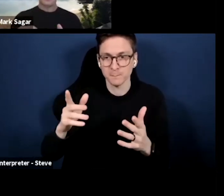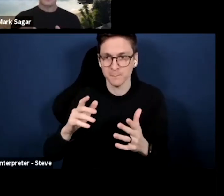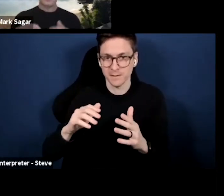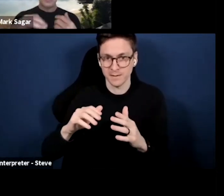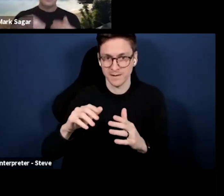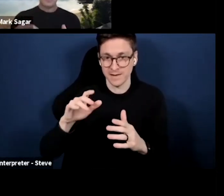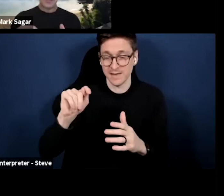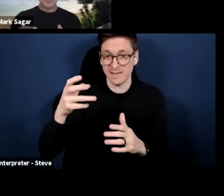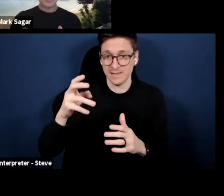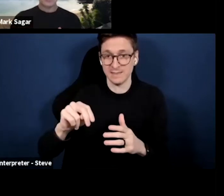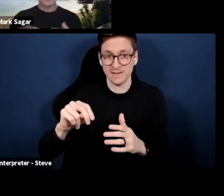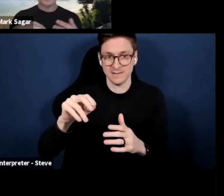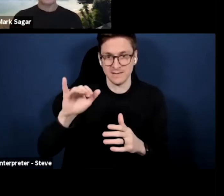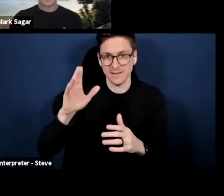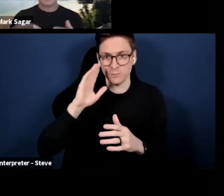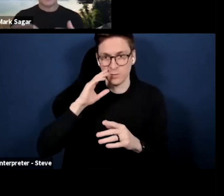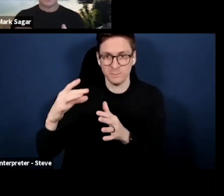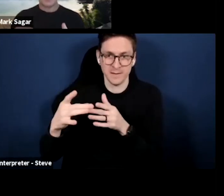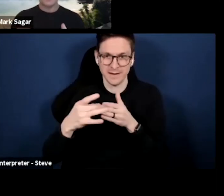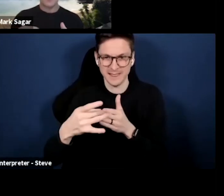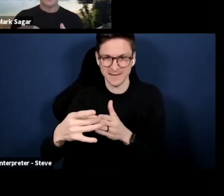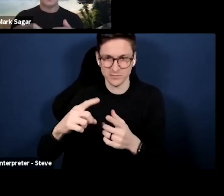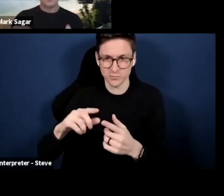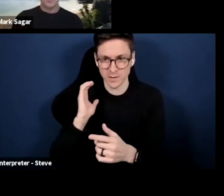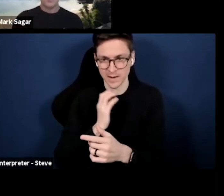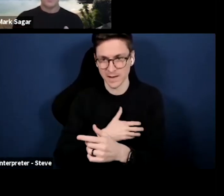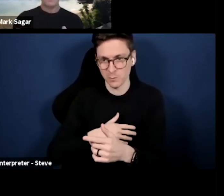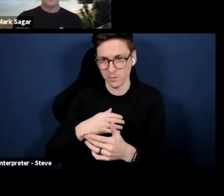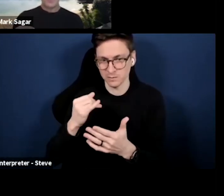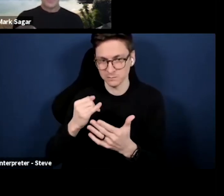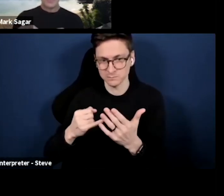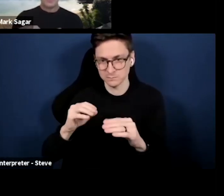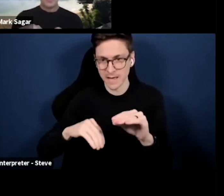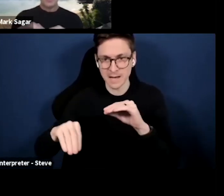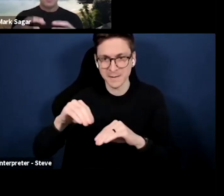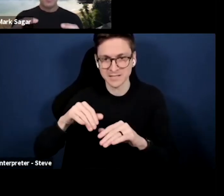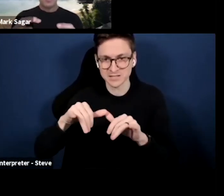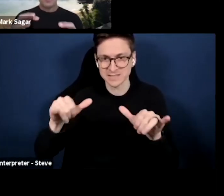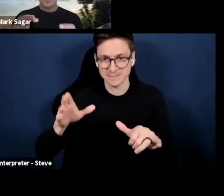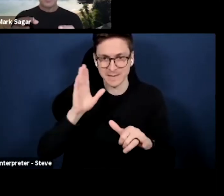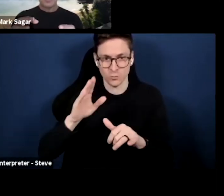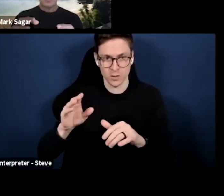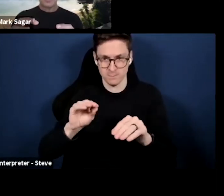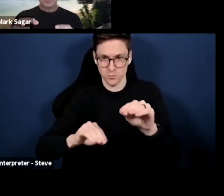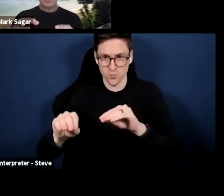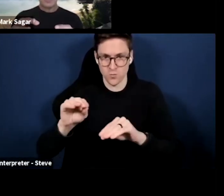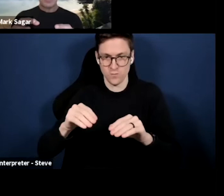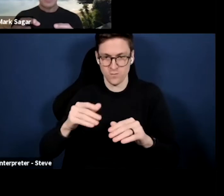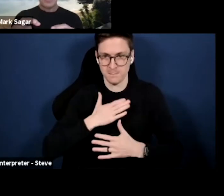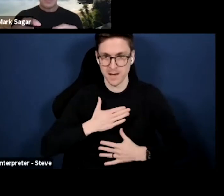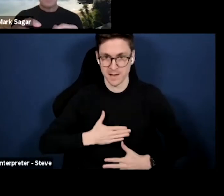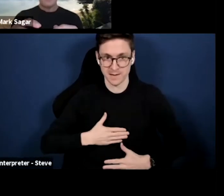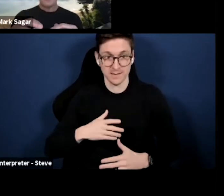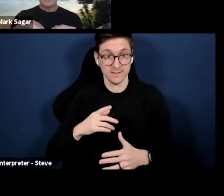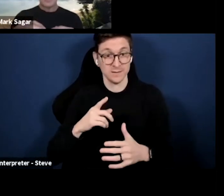an animation system which is animating the virtual body and to put all these things together it gets